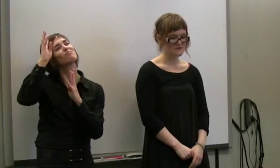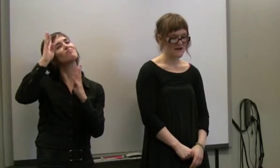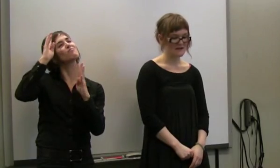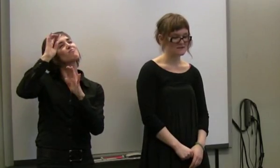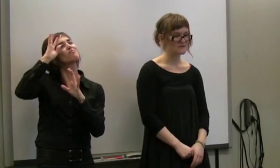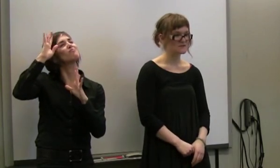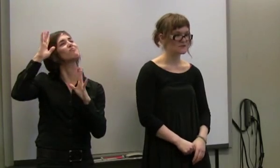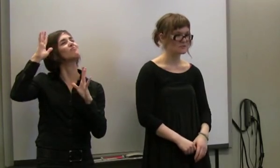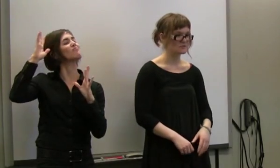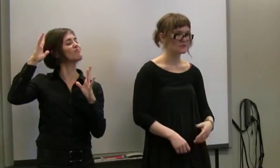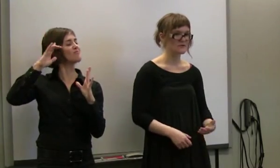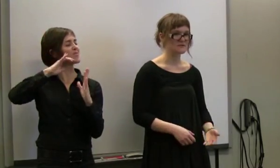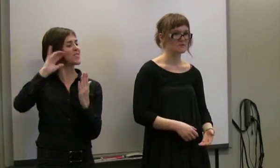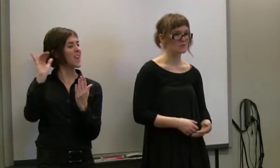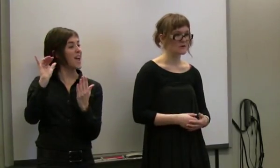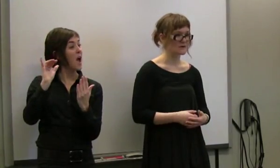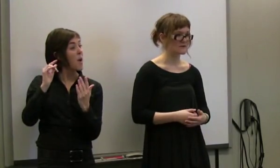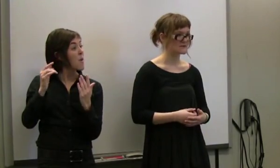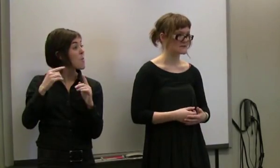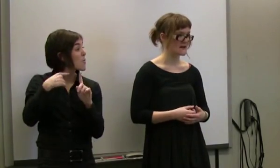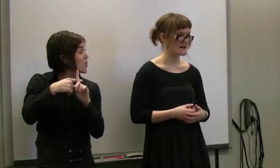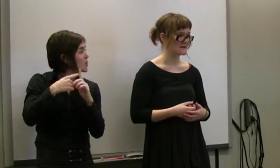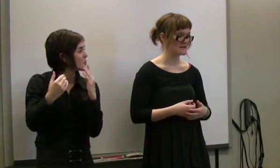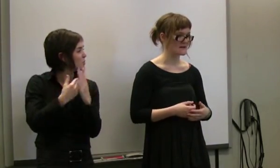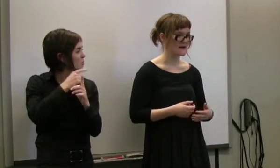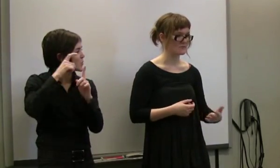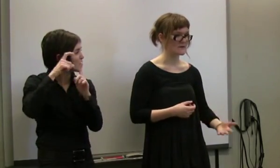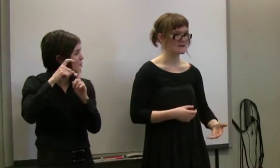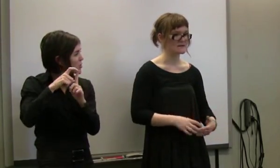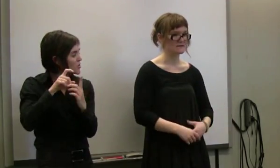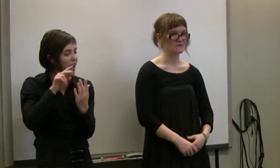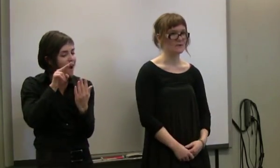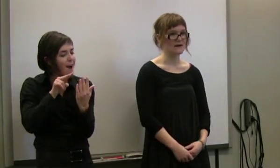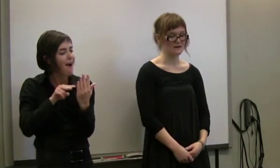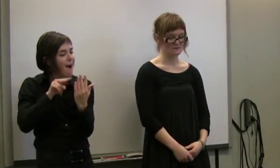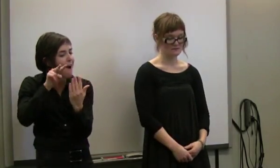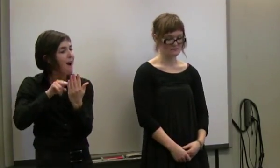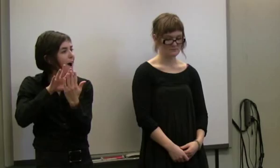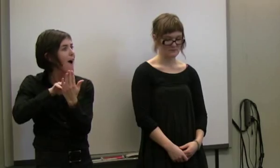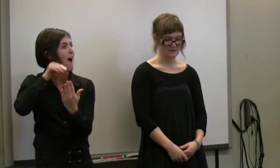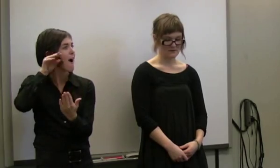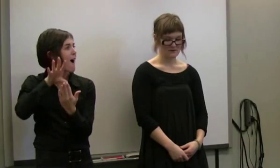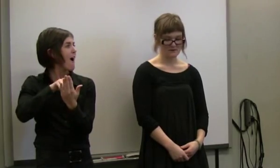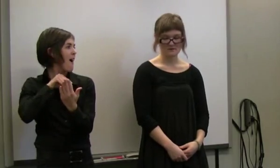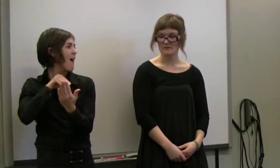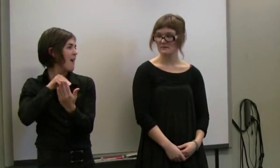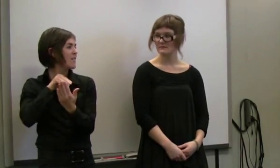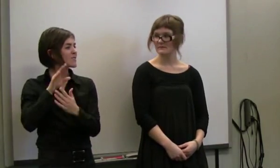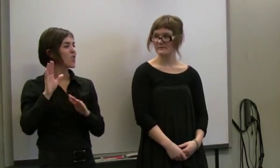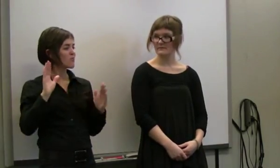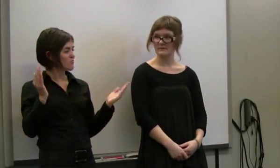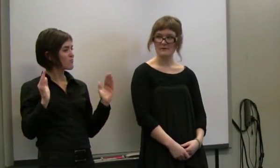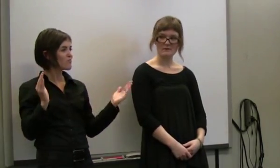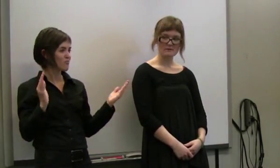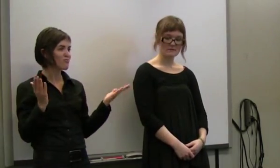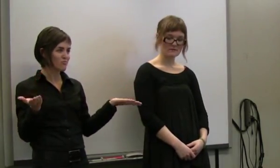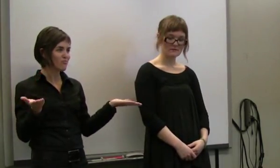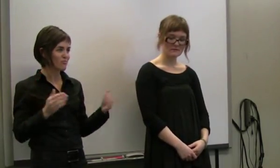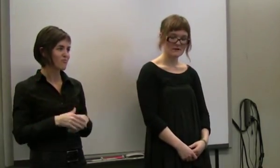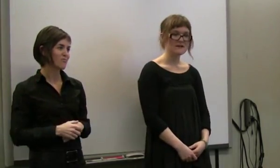because you can imagine the story in your head. It also gives you the chance to learn some new words.